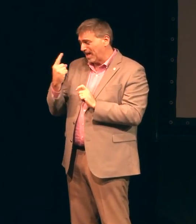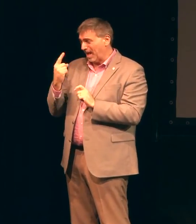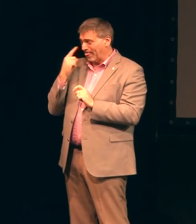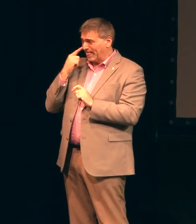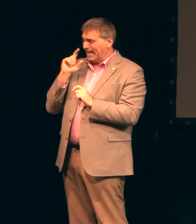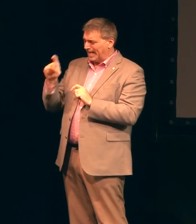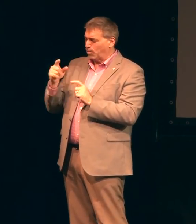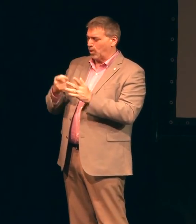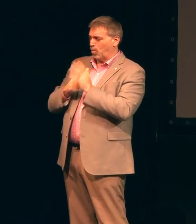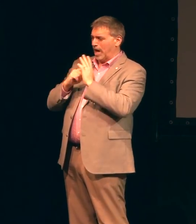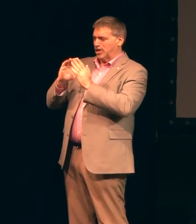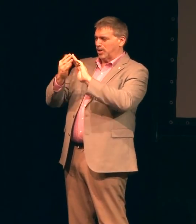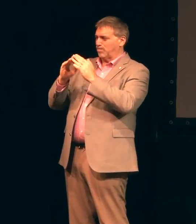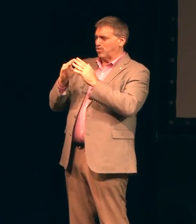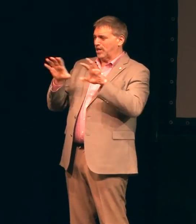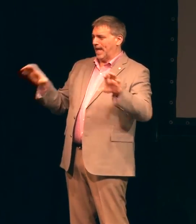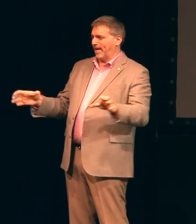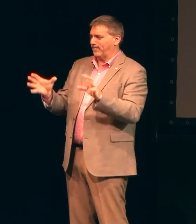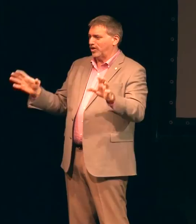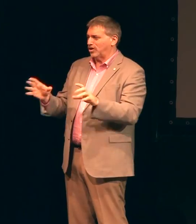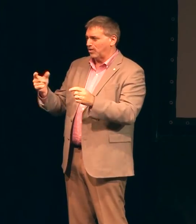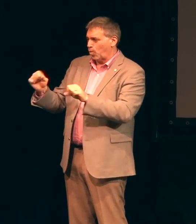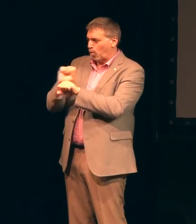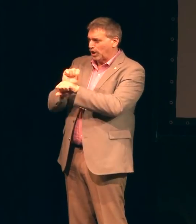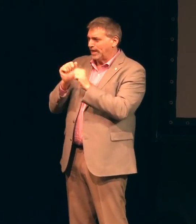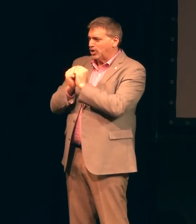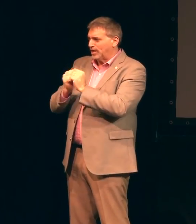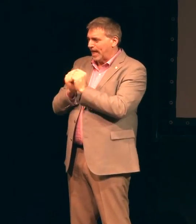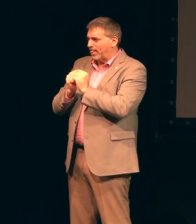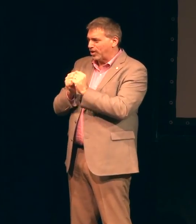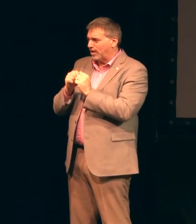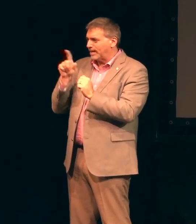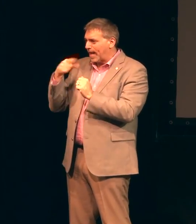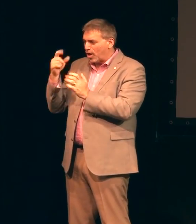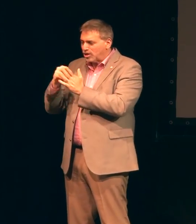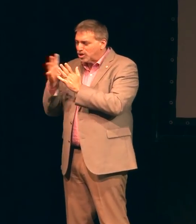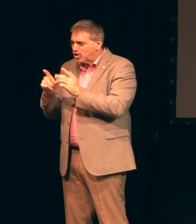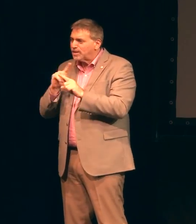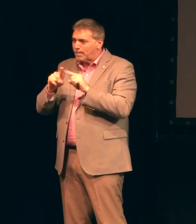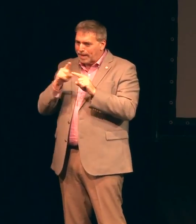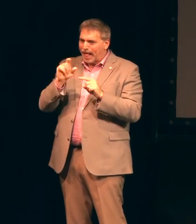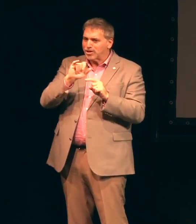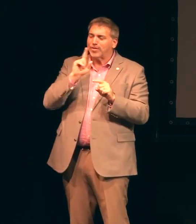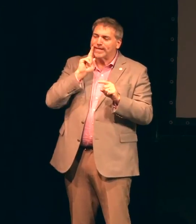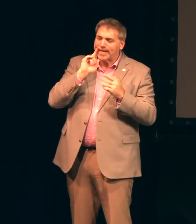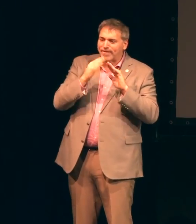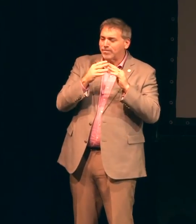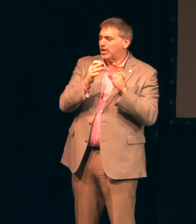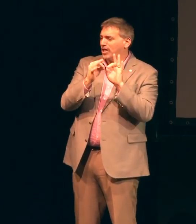the change. I think it requires a community effort and everything working together. Not